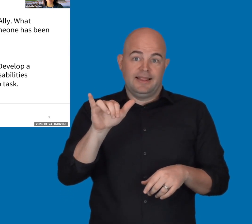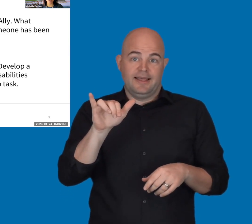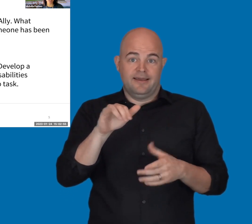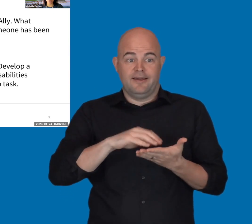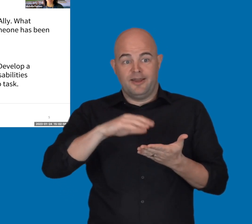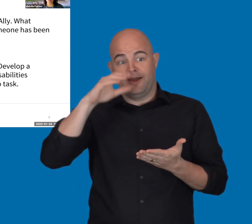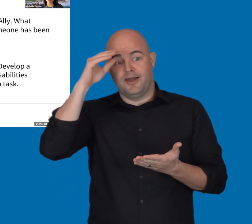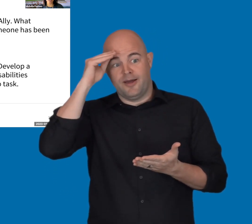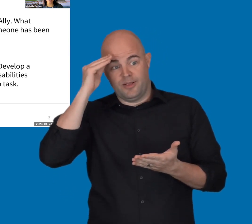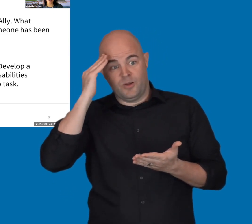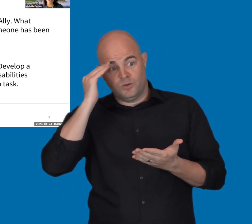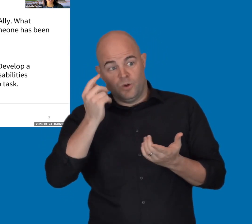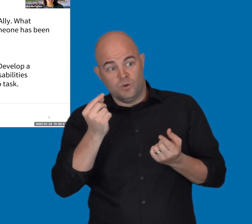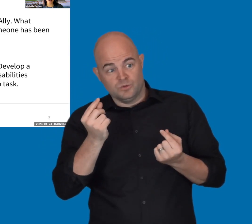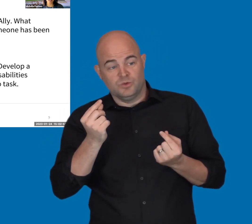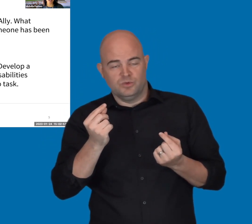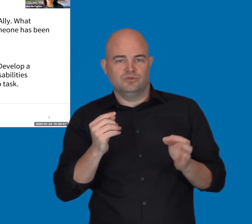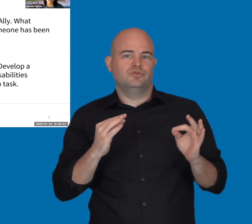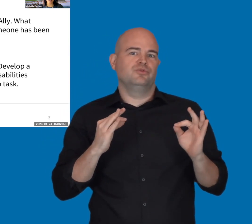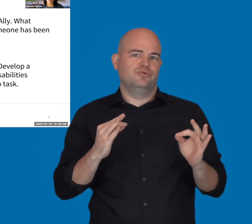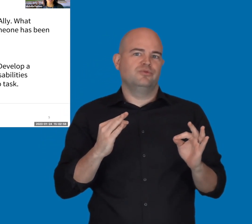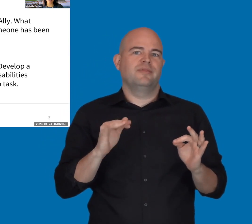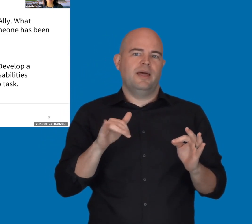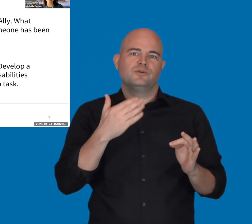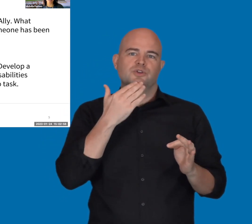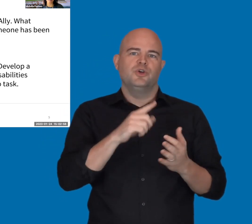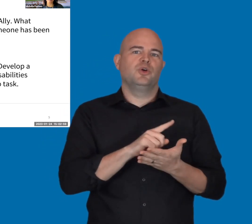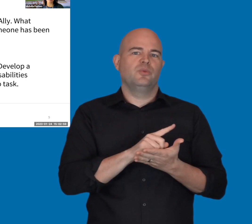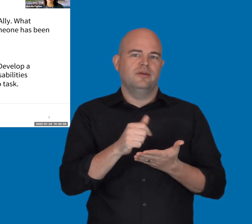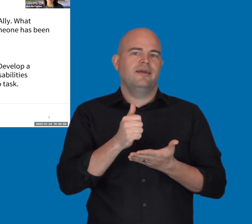that we are providing accommodations for.